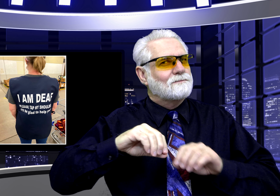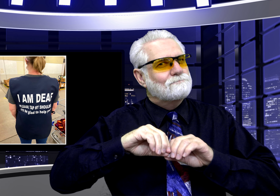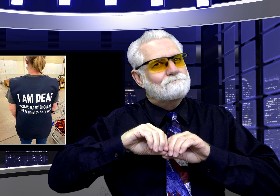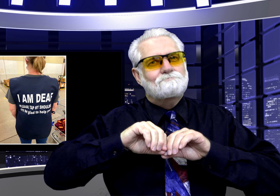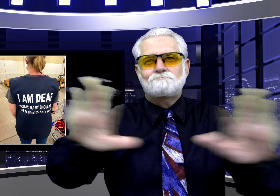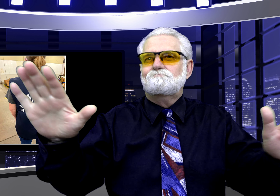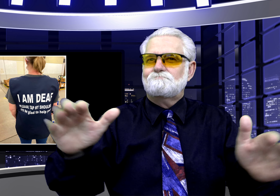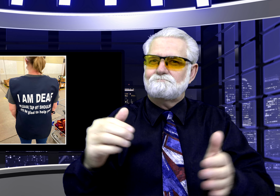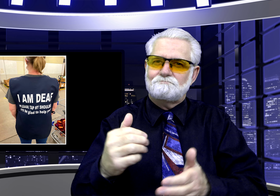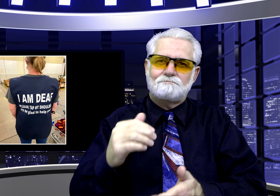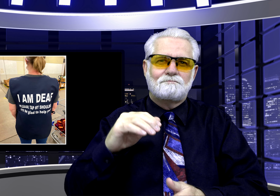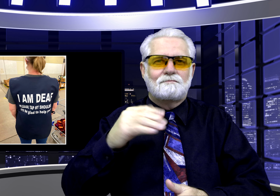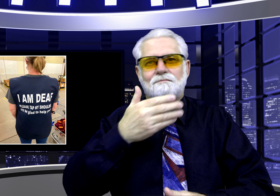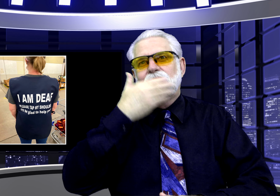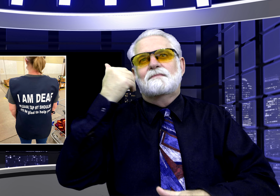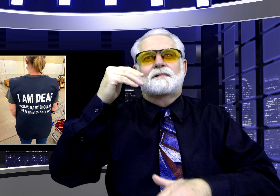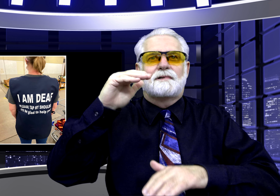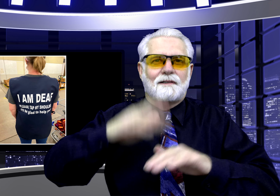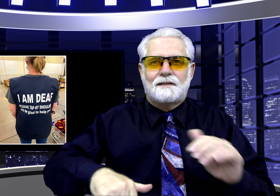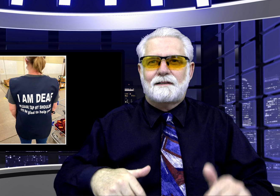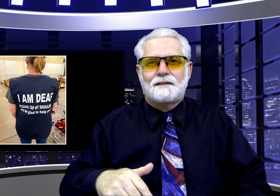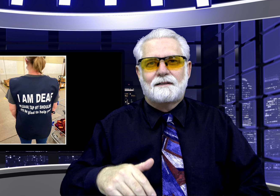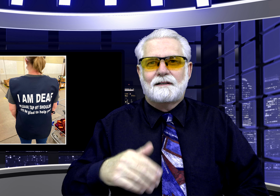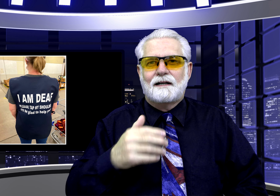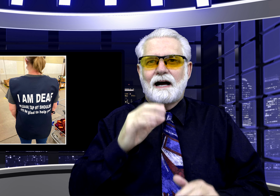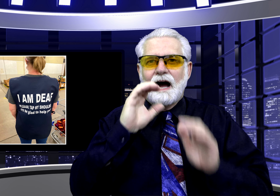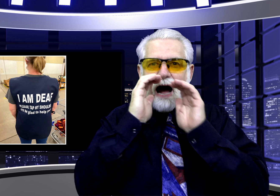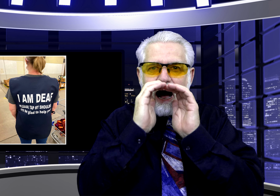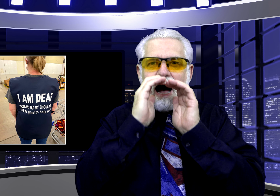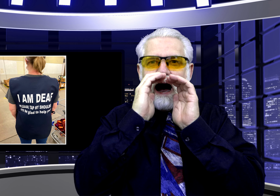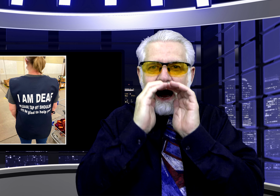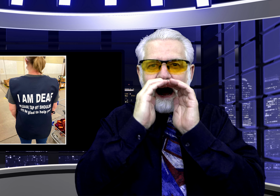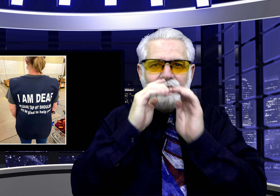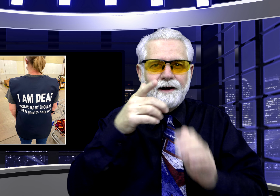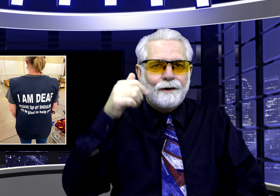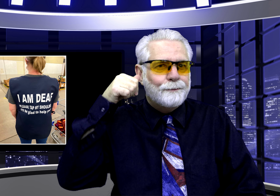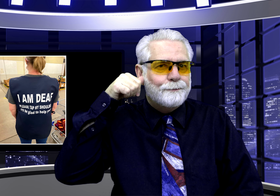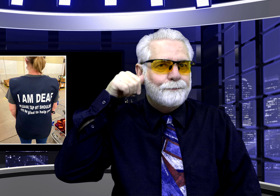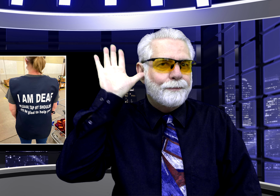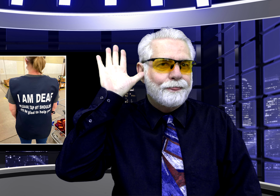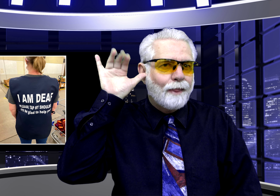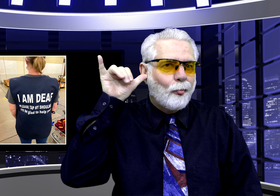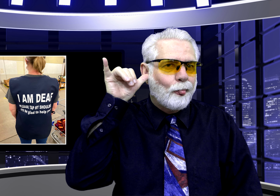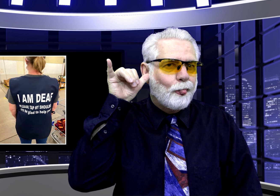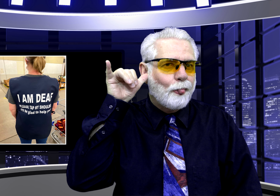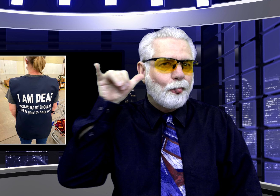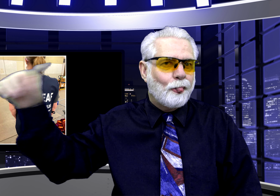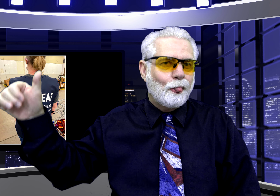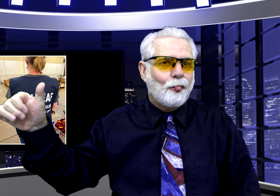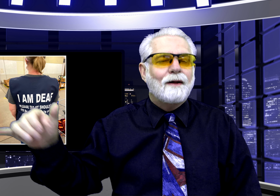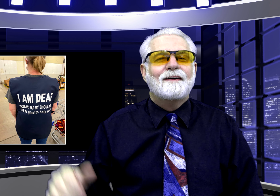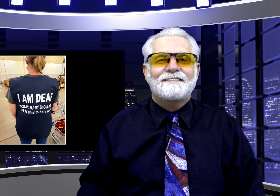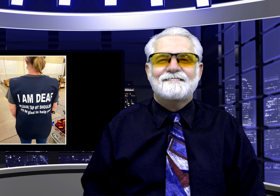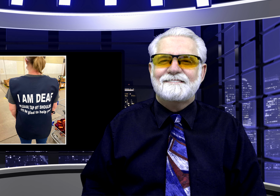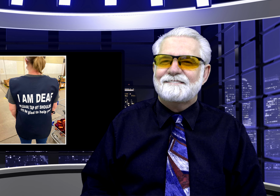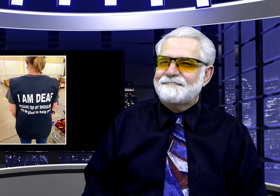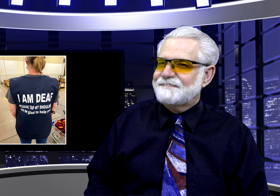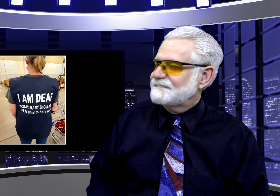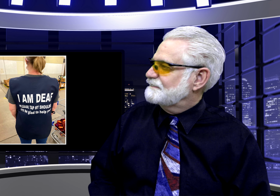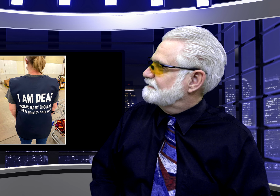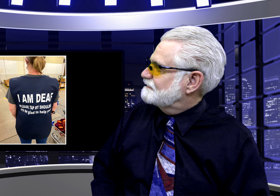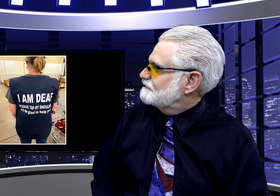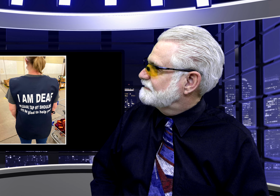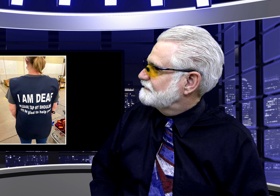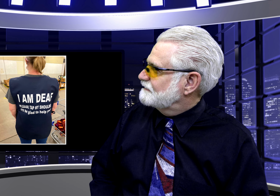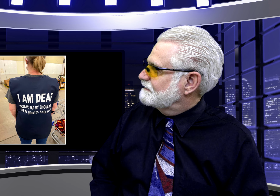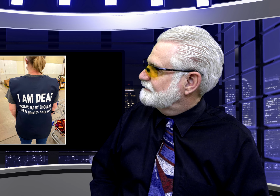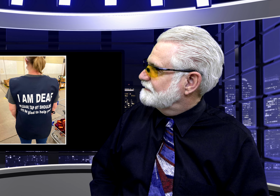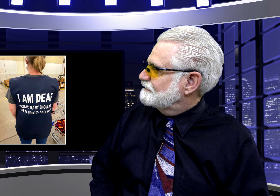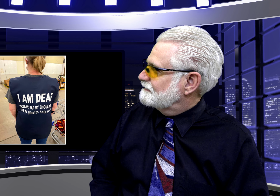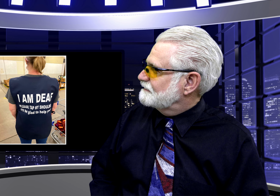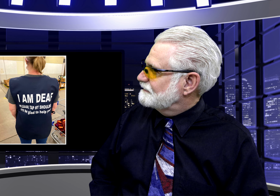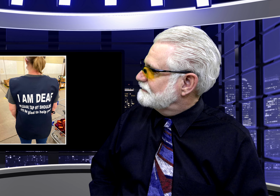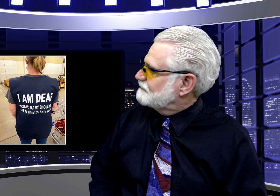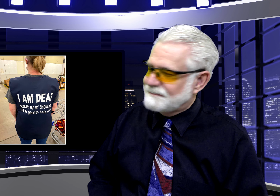To let everyone know than people yelling at you and you can’t hear them.